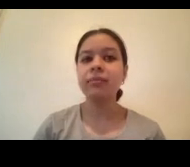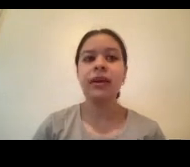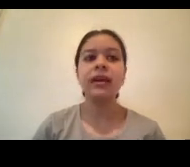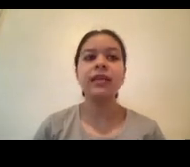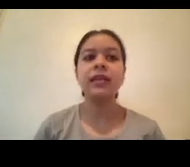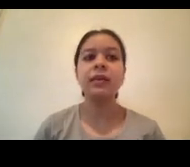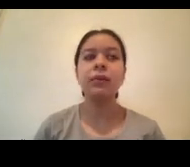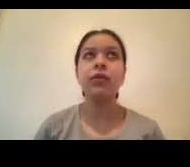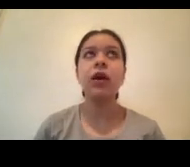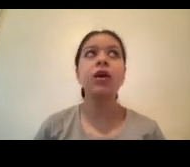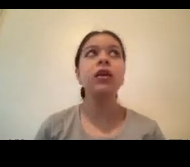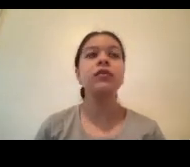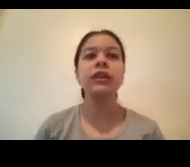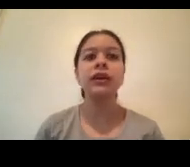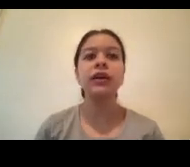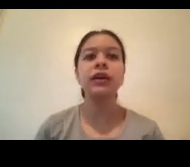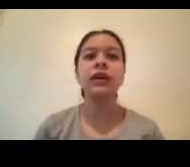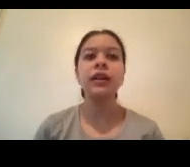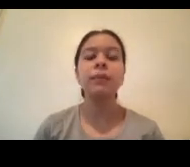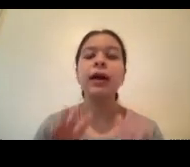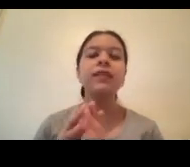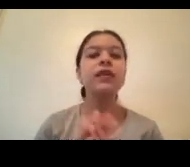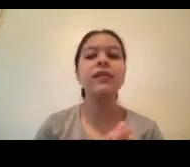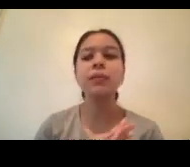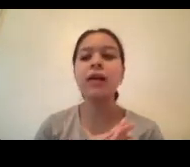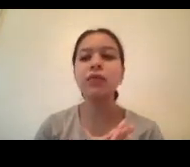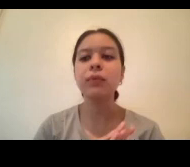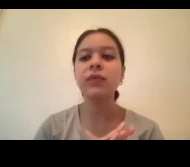And I think that there are a lot of clear like, I guess you can say, platforms